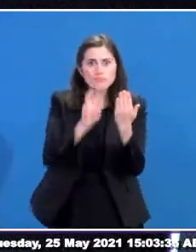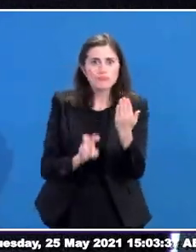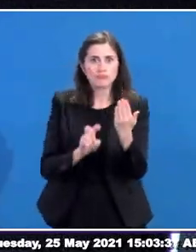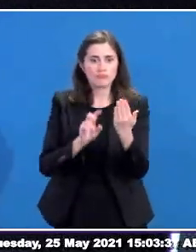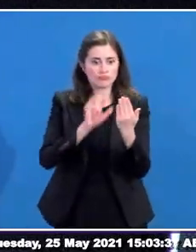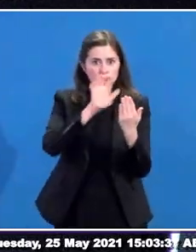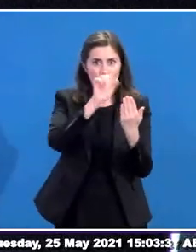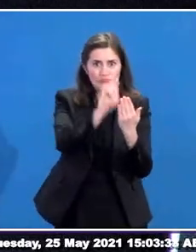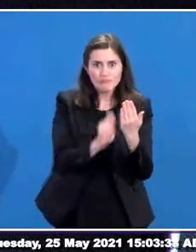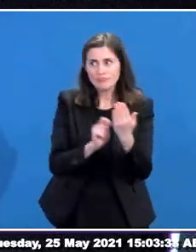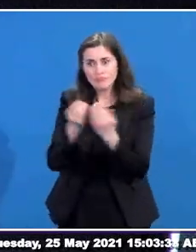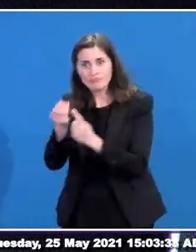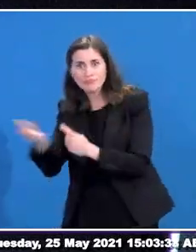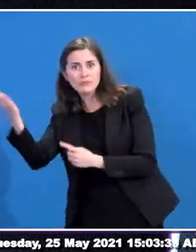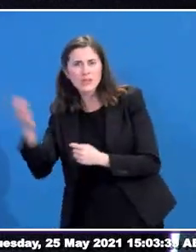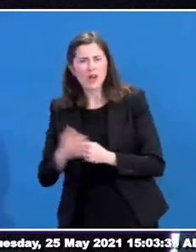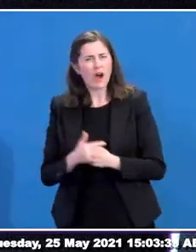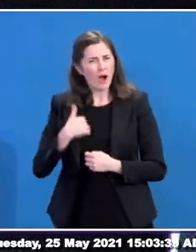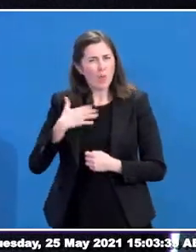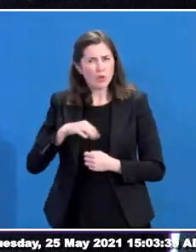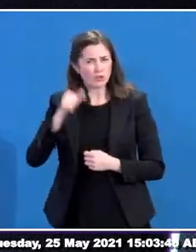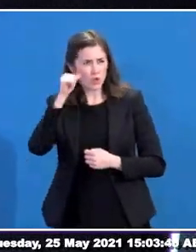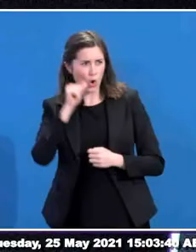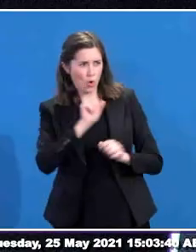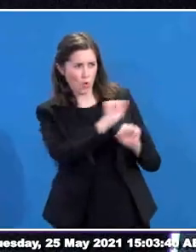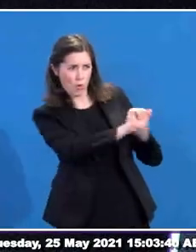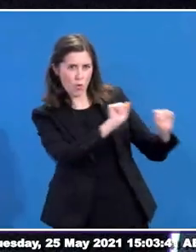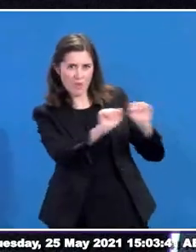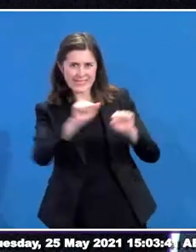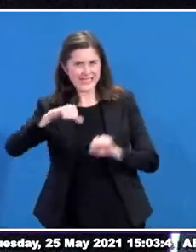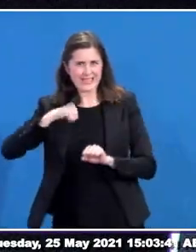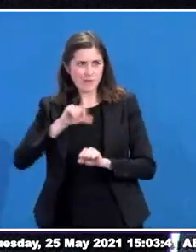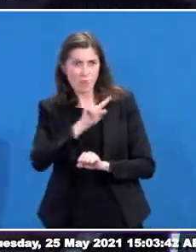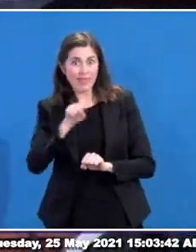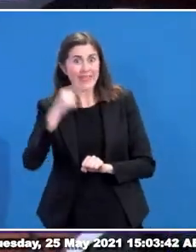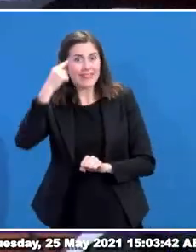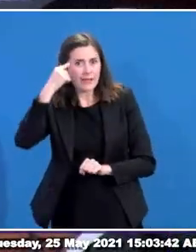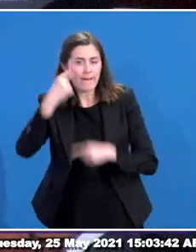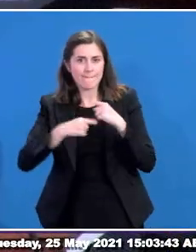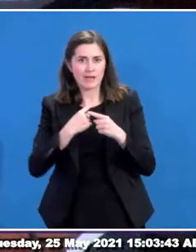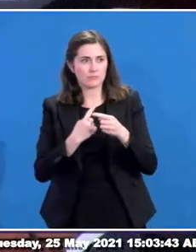as to what people really understood. So this part of your report doesn't really express any concluded